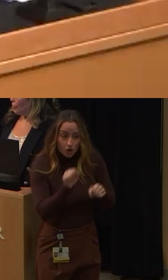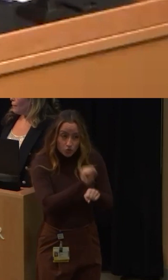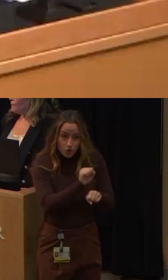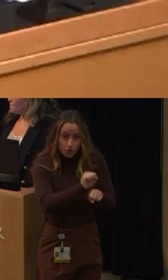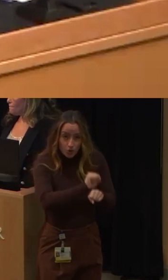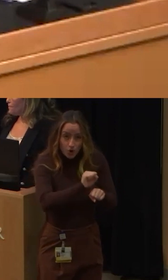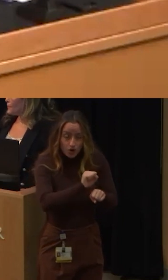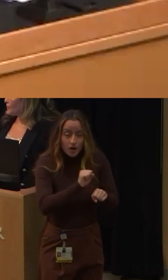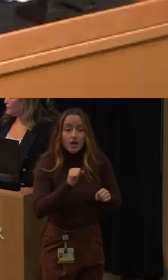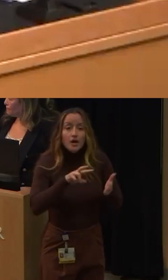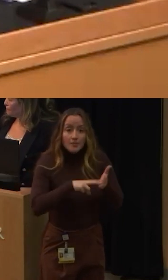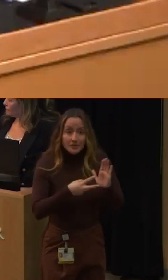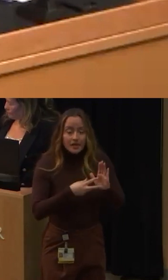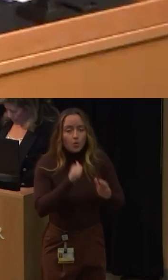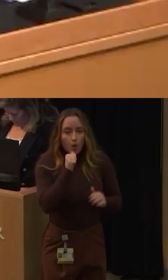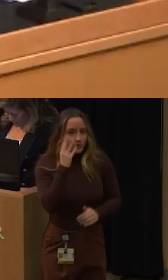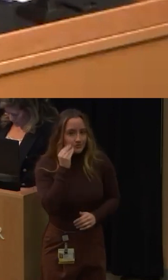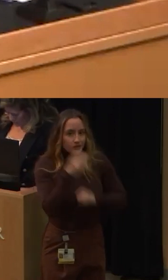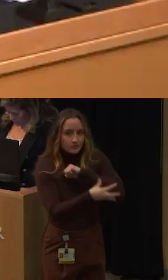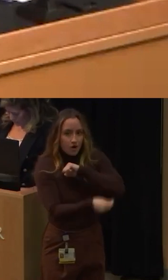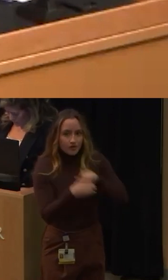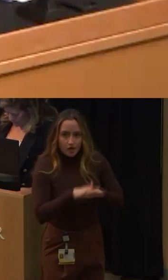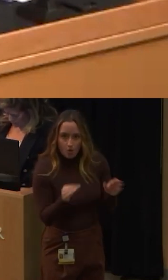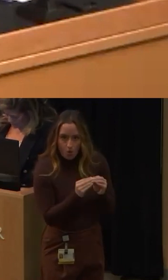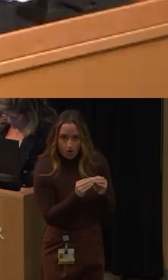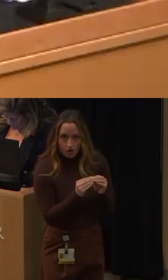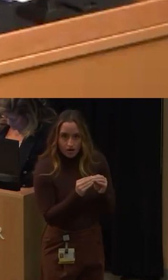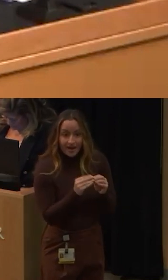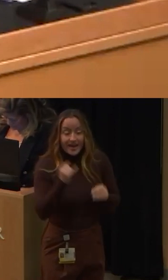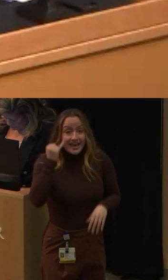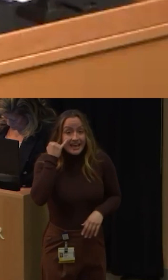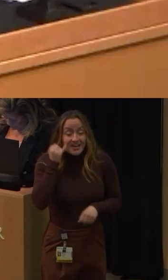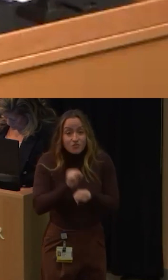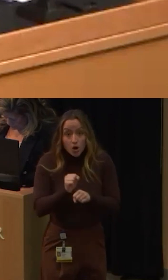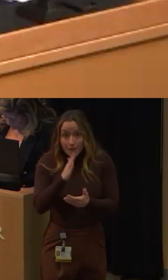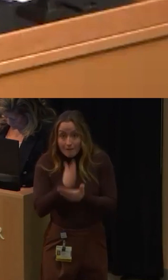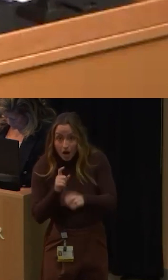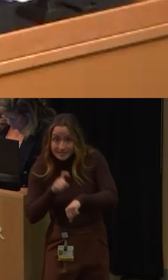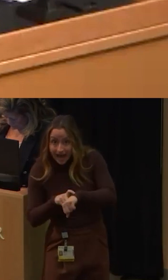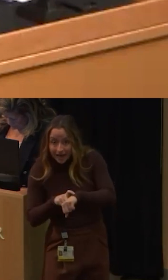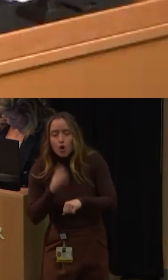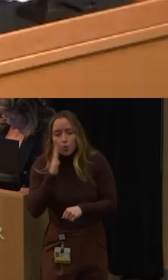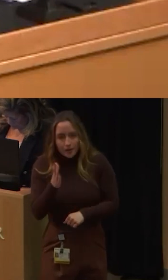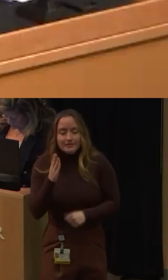If they're working half-time, part-time, they're in poverty, even if they're making $13 an hour,